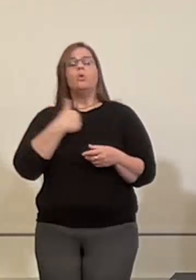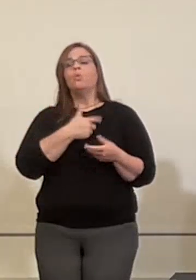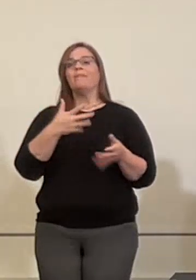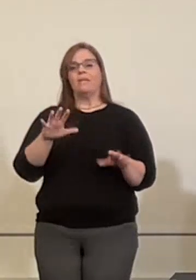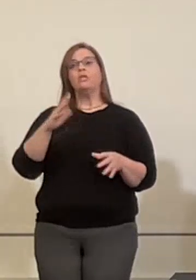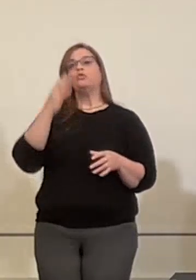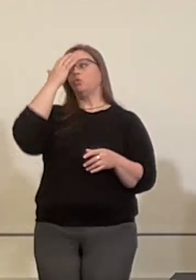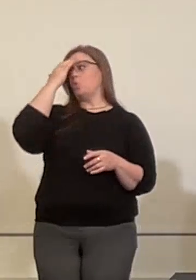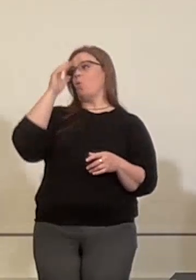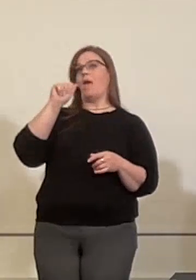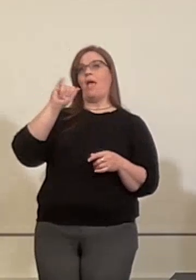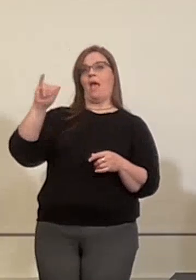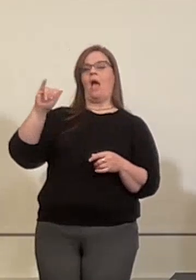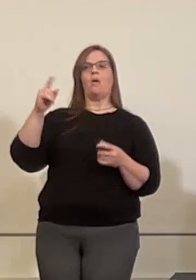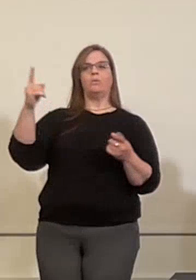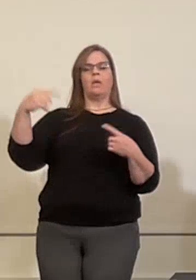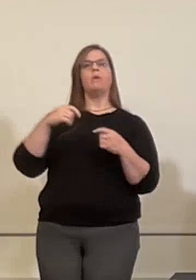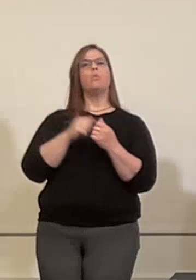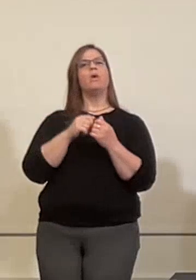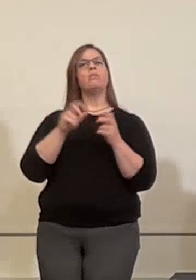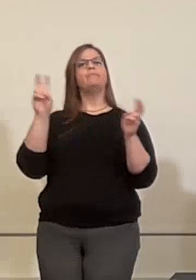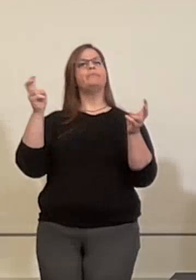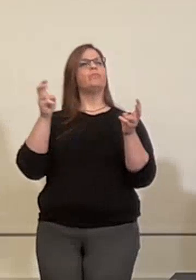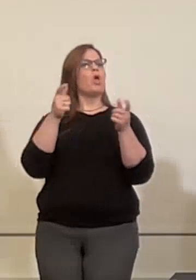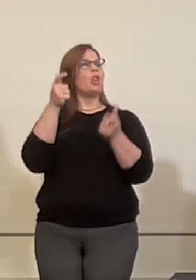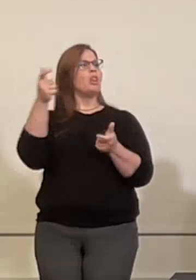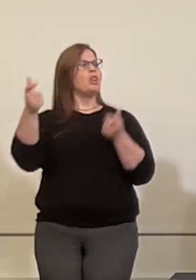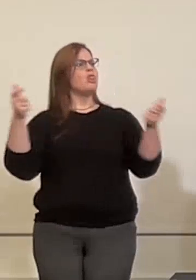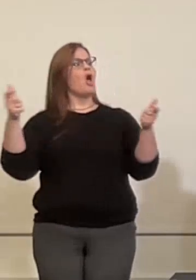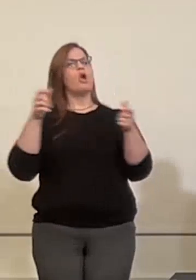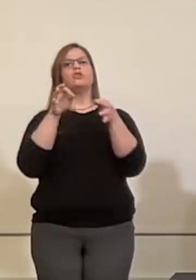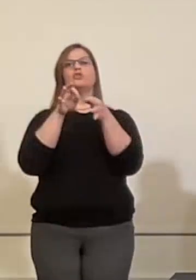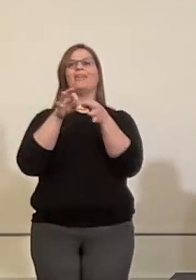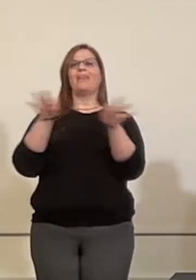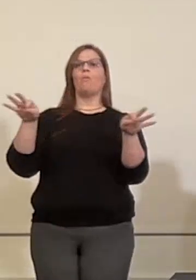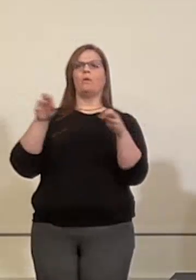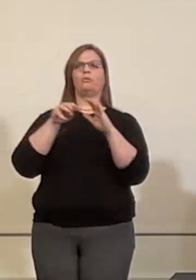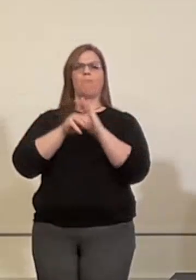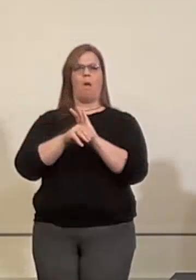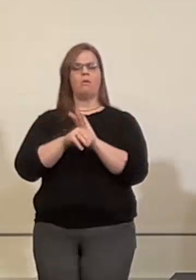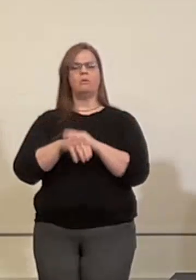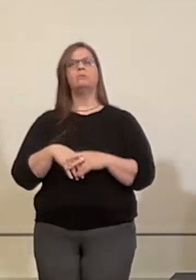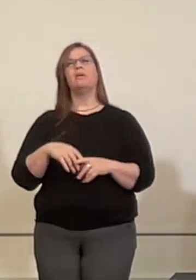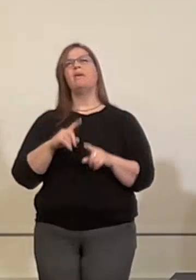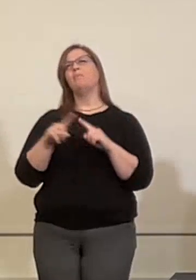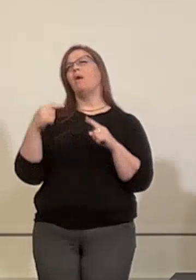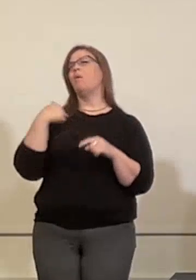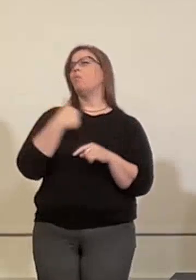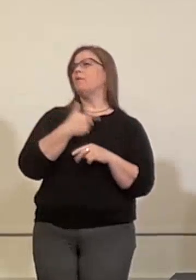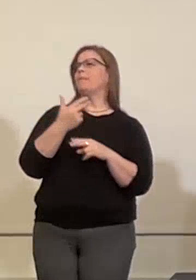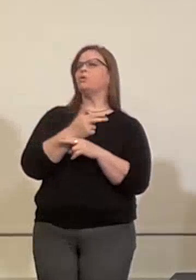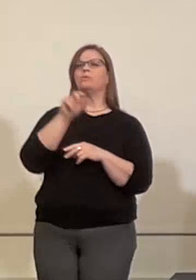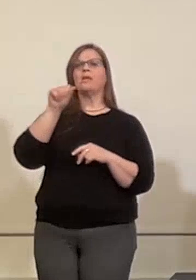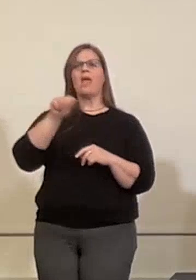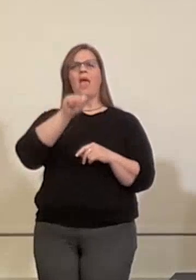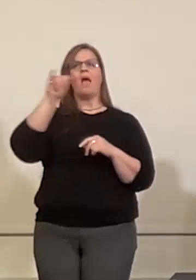language models and its ability to really refactor how it's worked. But we've been using AI for in speech recognition, image